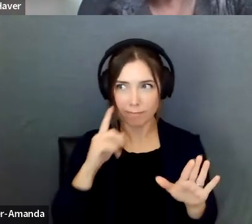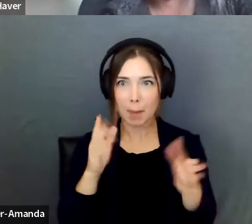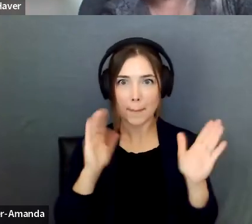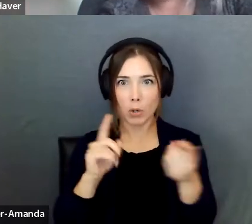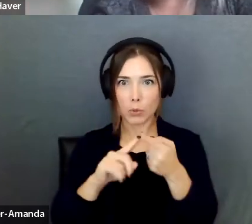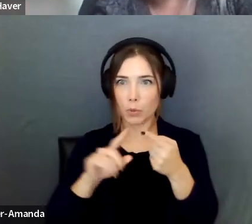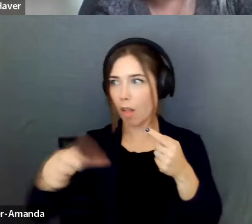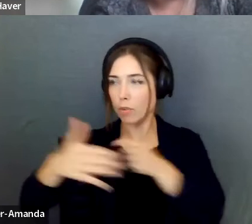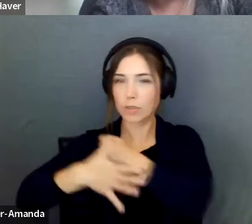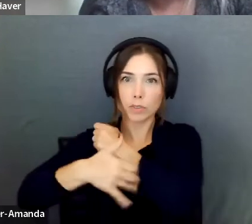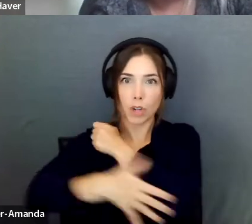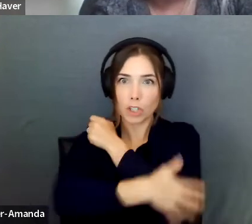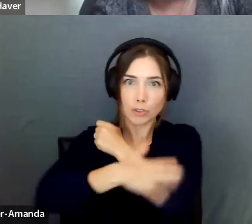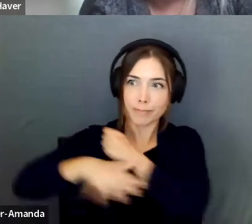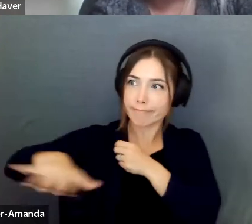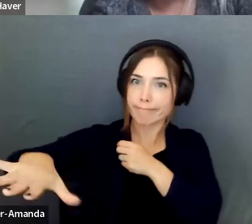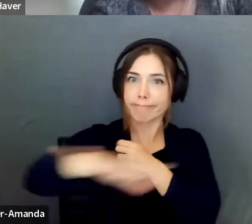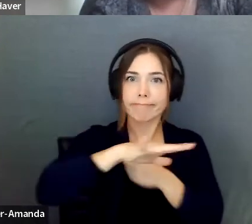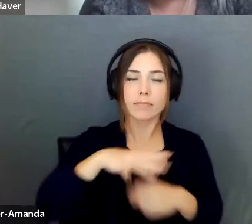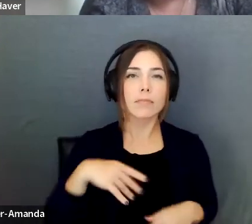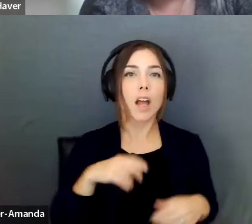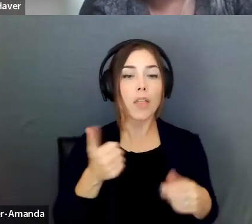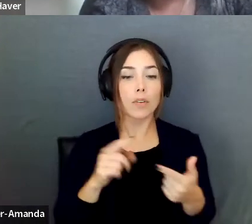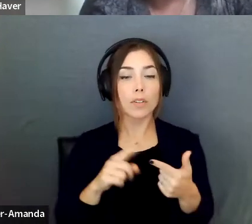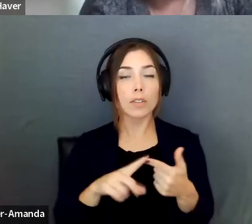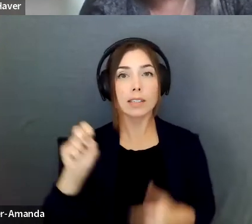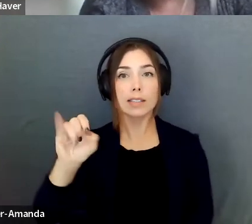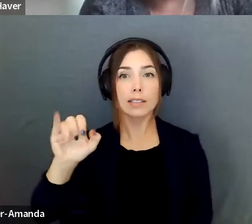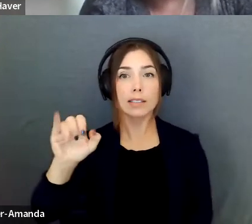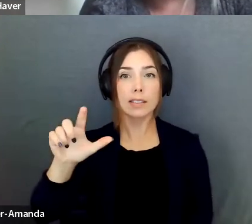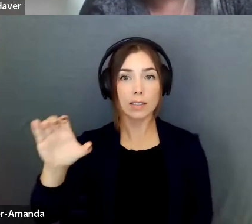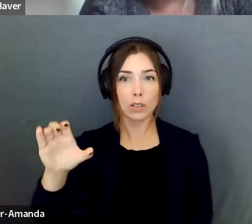The other thing we do our sick hosts ask conducts a monthly long-term advocate coalition meeting